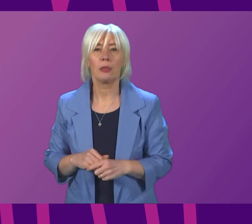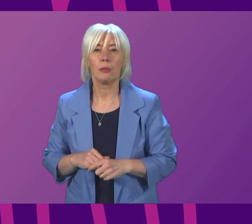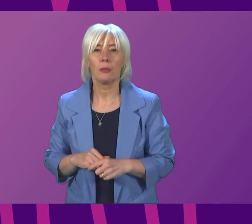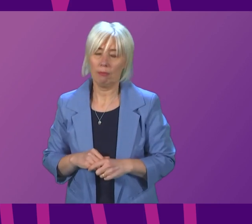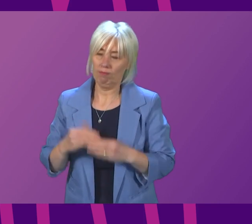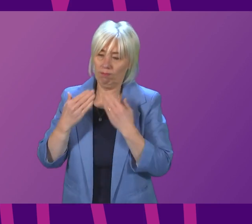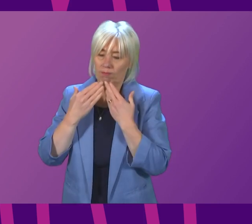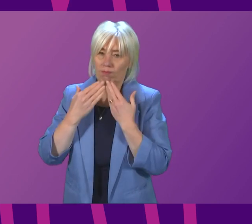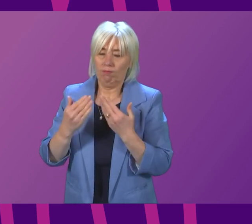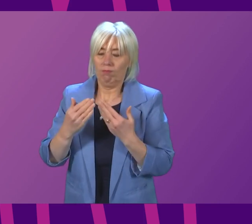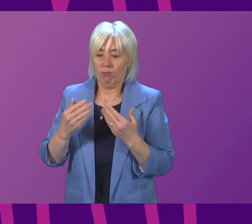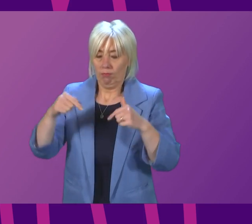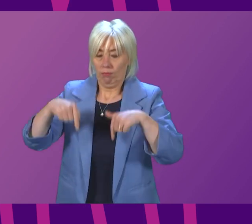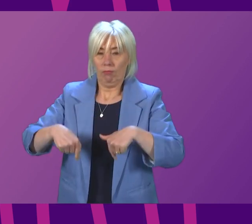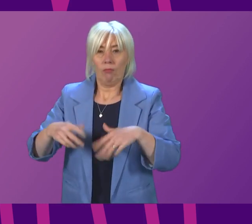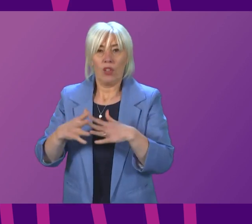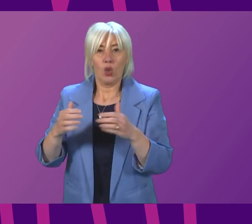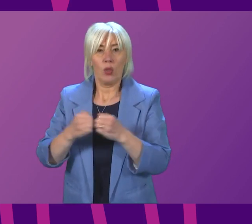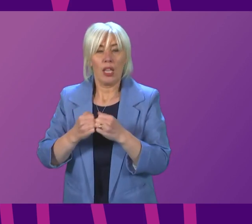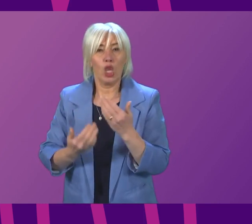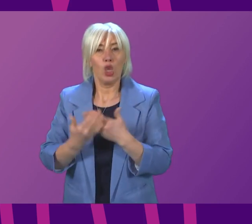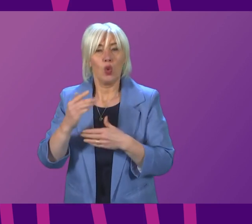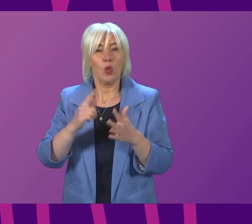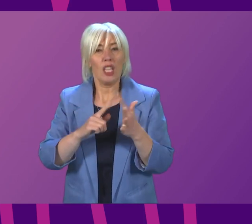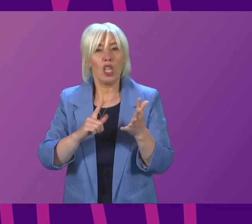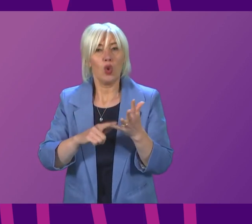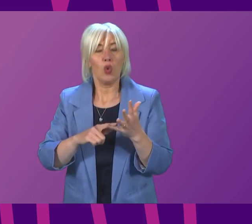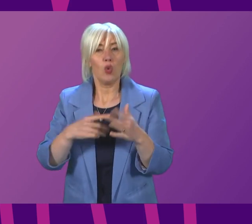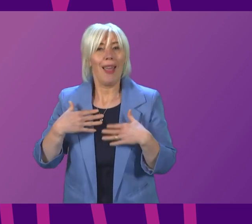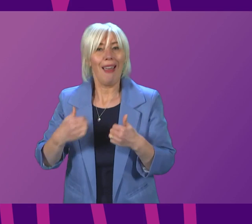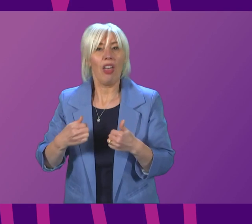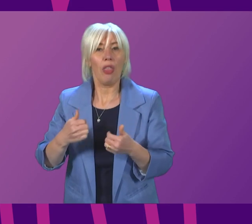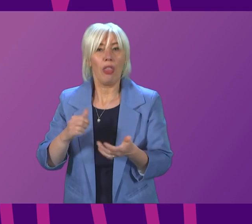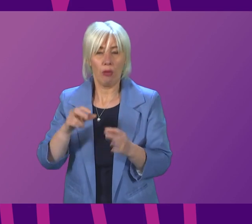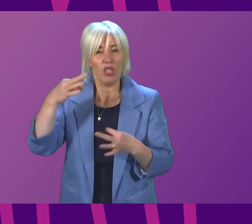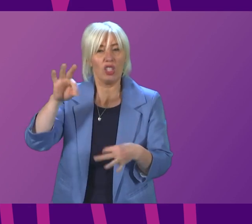We understand that new European Union health certification rules will come into effect this weekend.